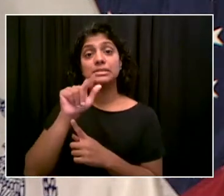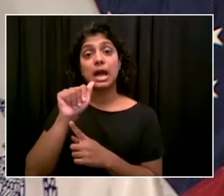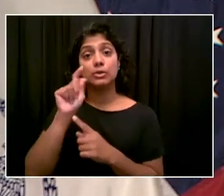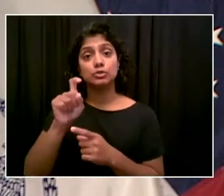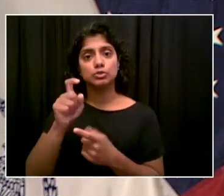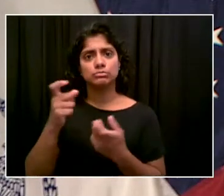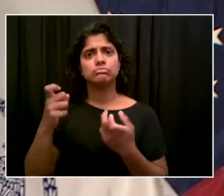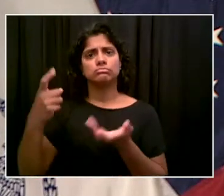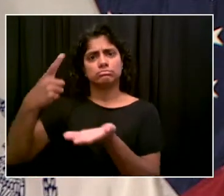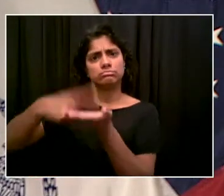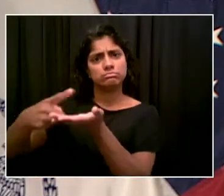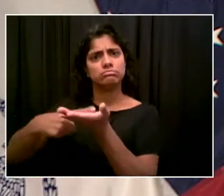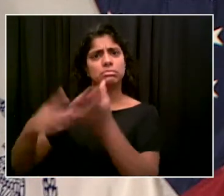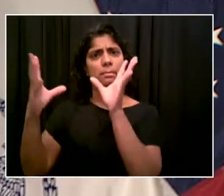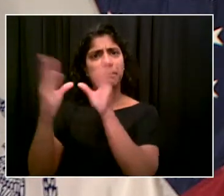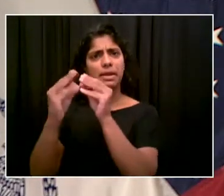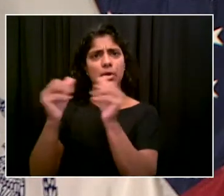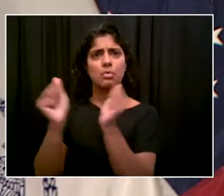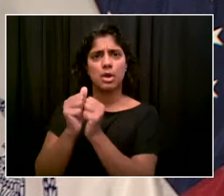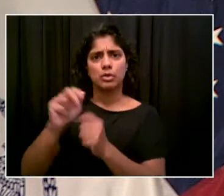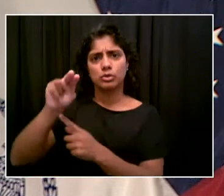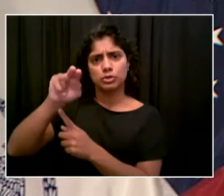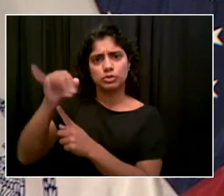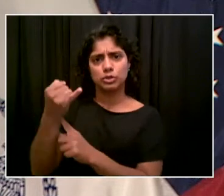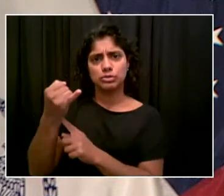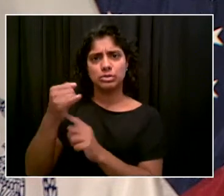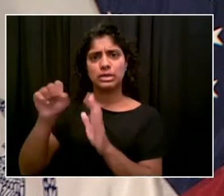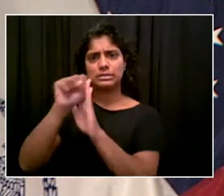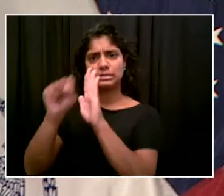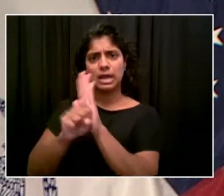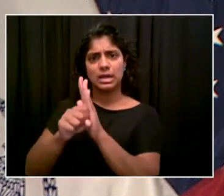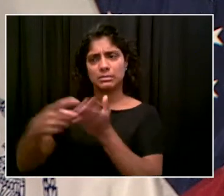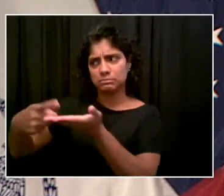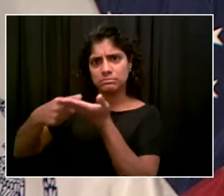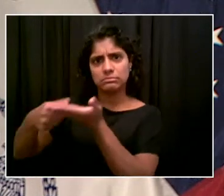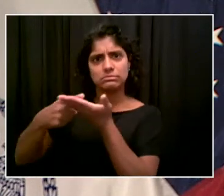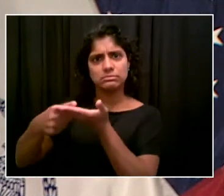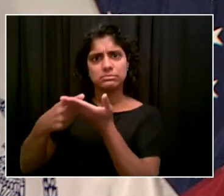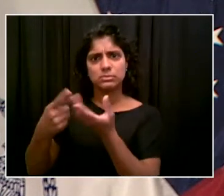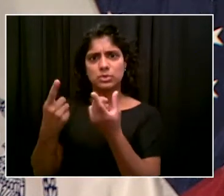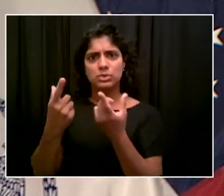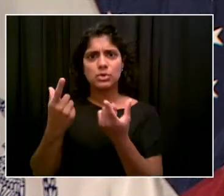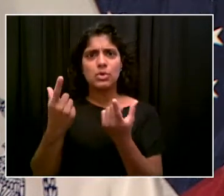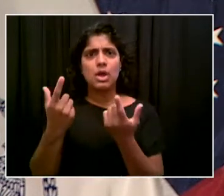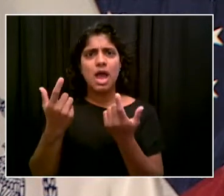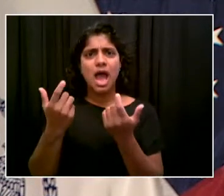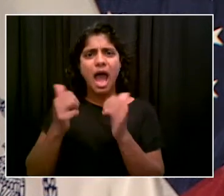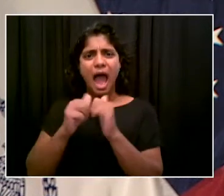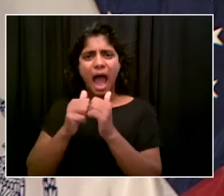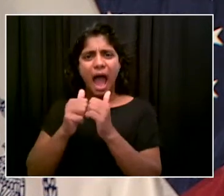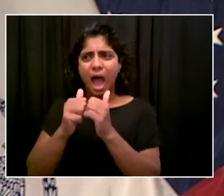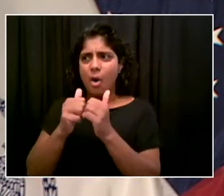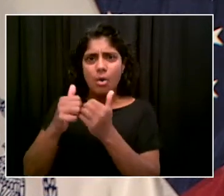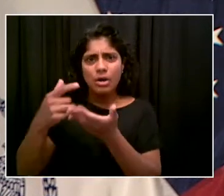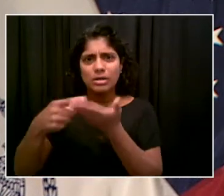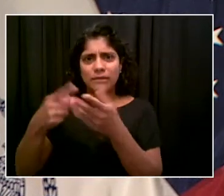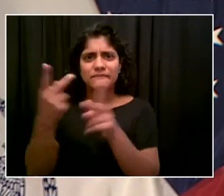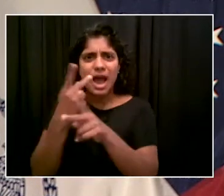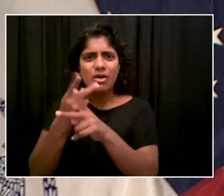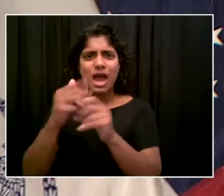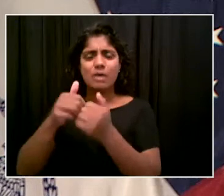HAS NOT MET WITH